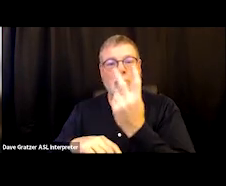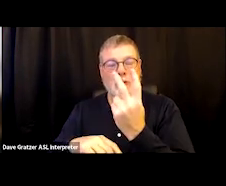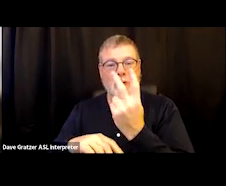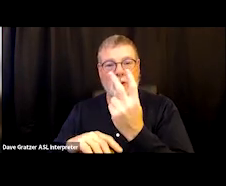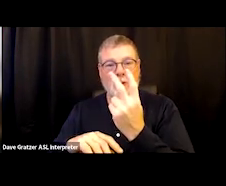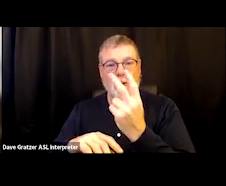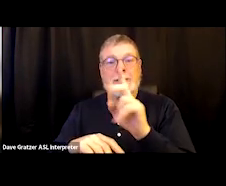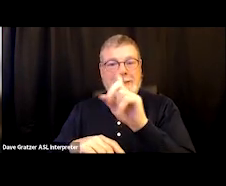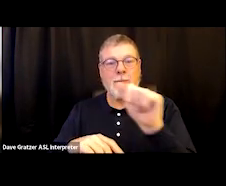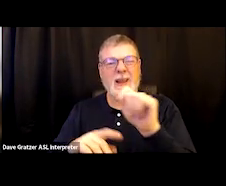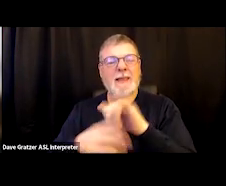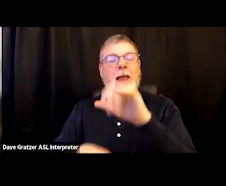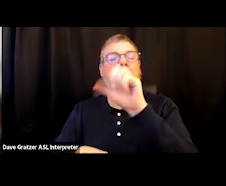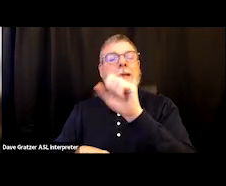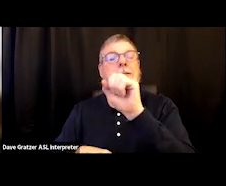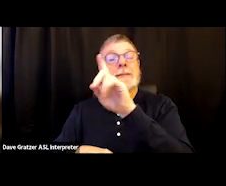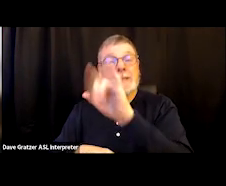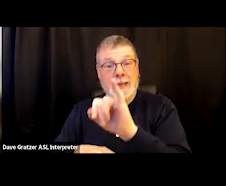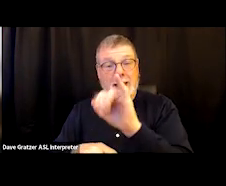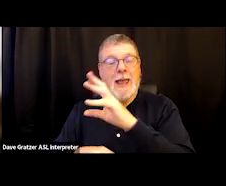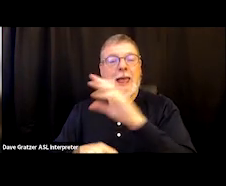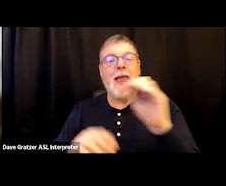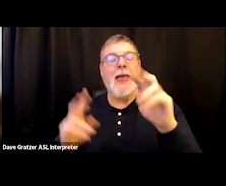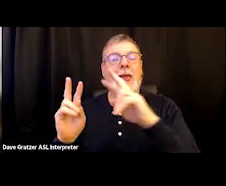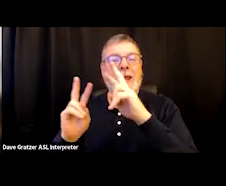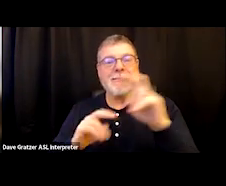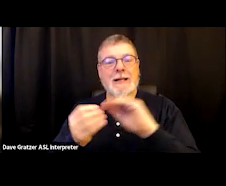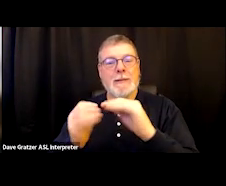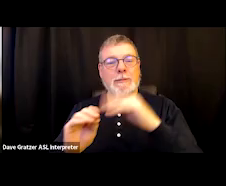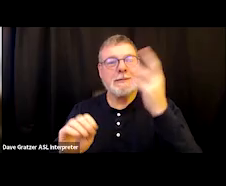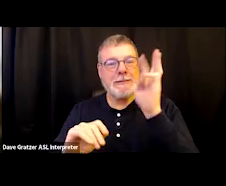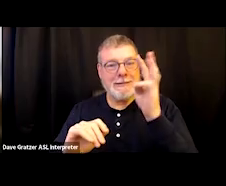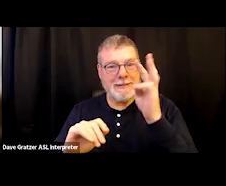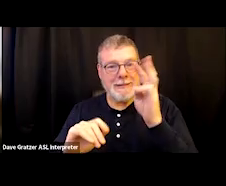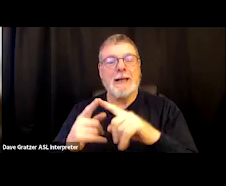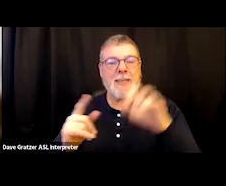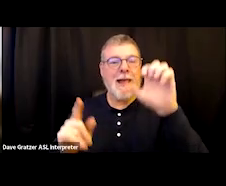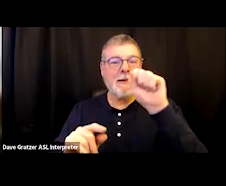Those are SSDI and Title XVI disability benefits, which is SSI.